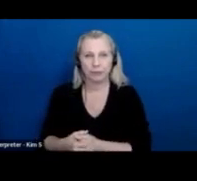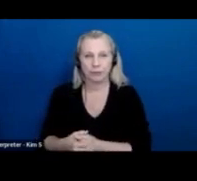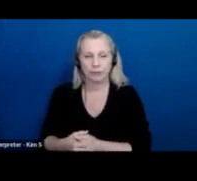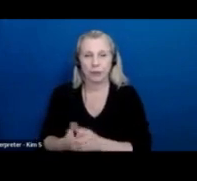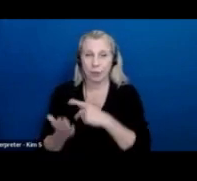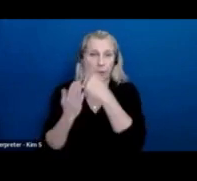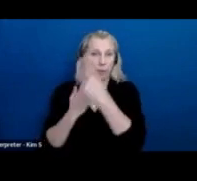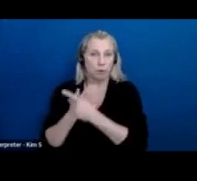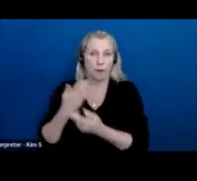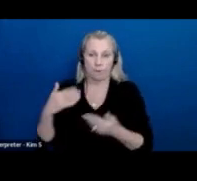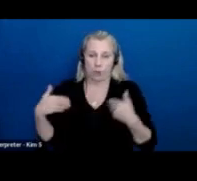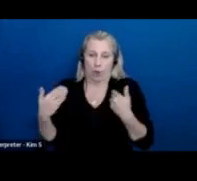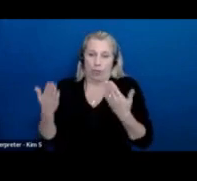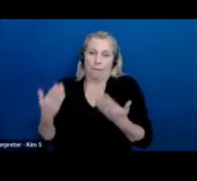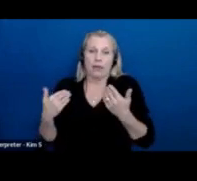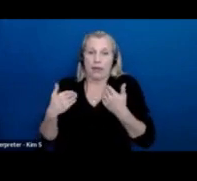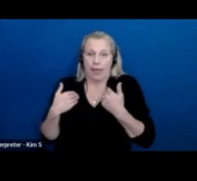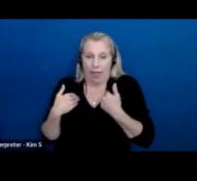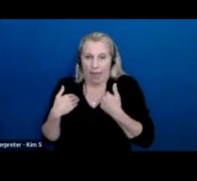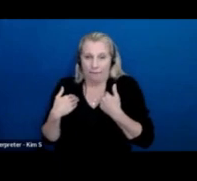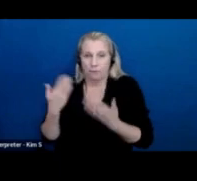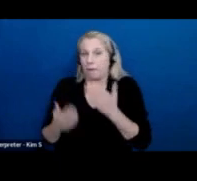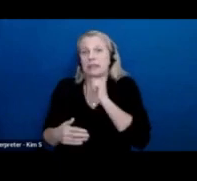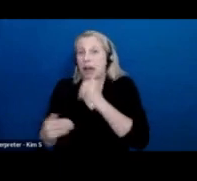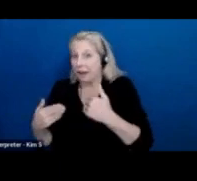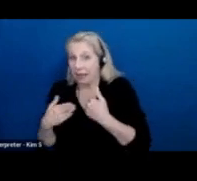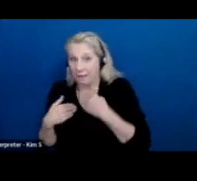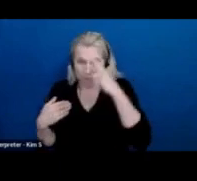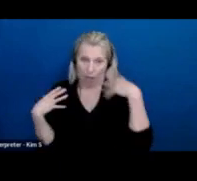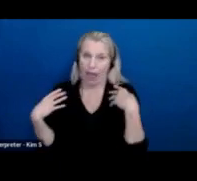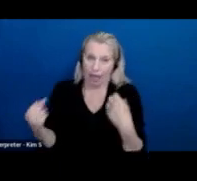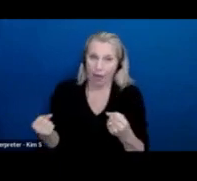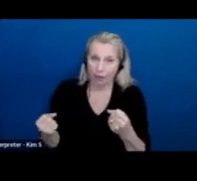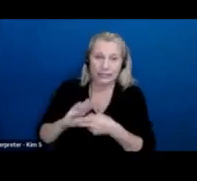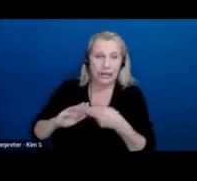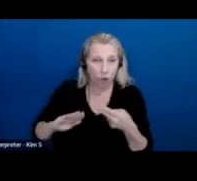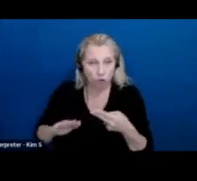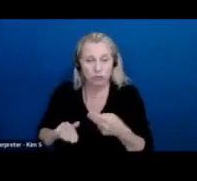youth may or may not have a mental health diagnosis, they may have multi system